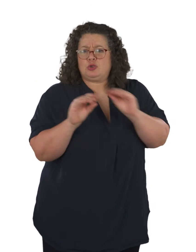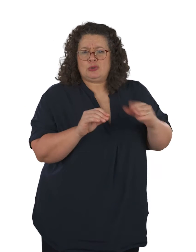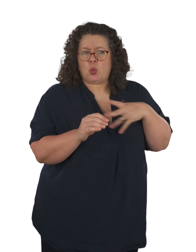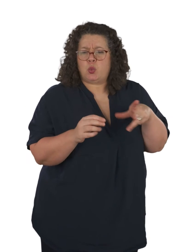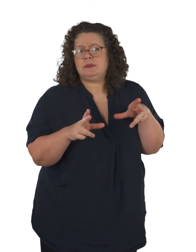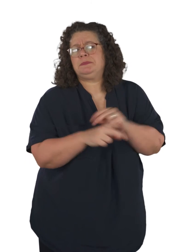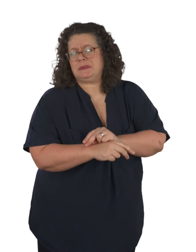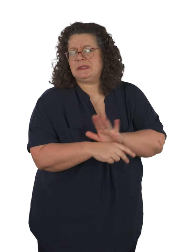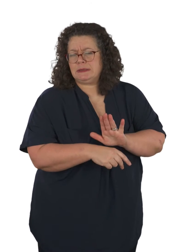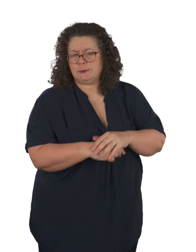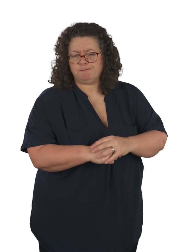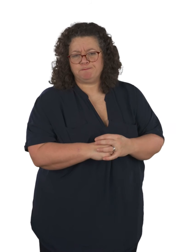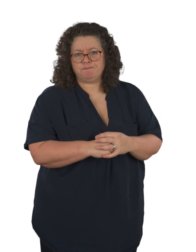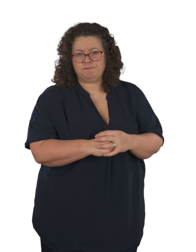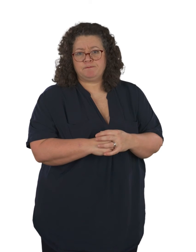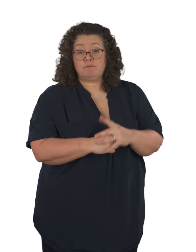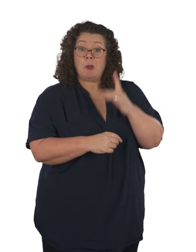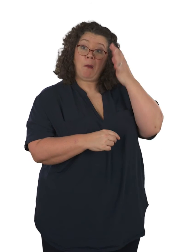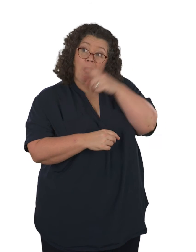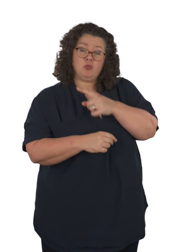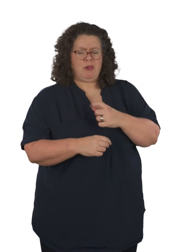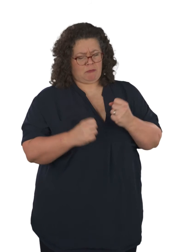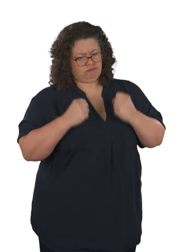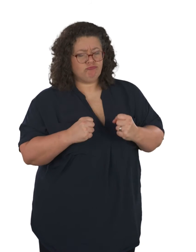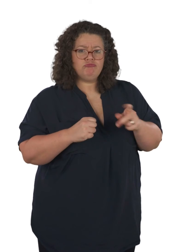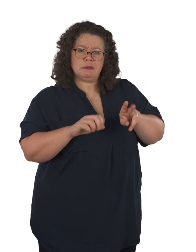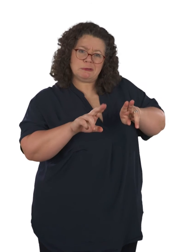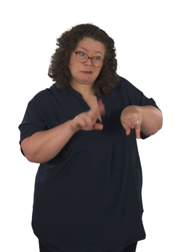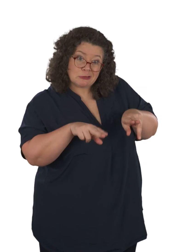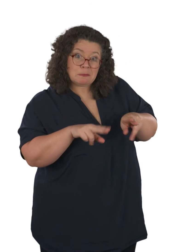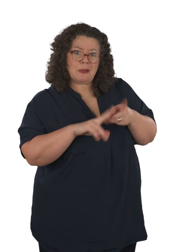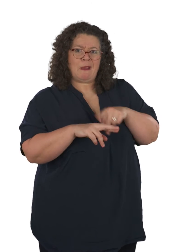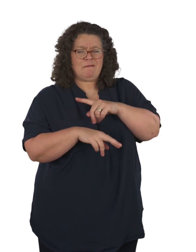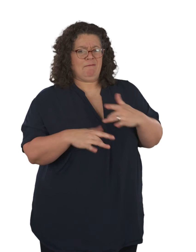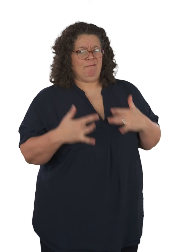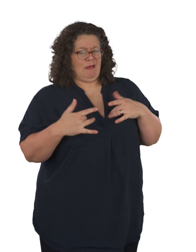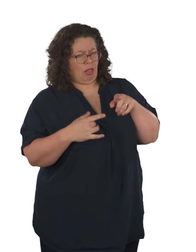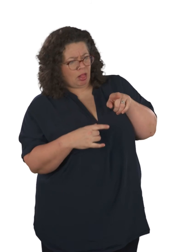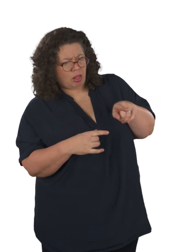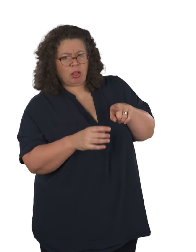on important things like education. Councils can insist on an assessment